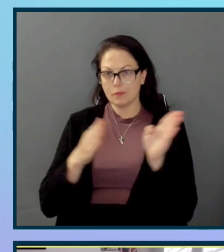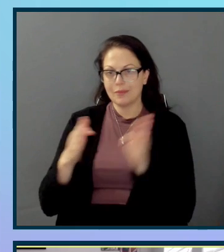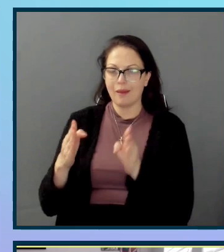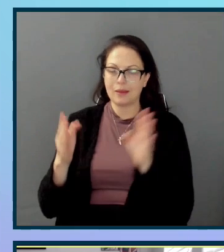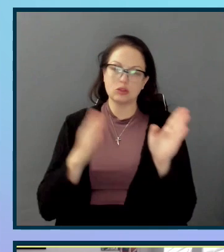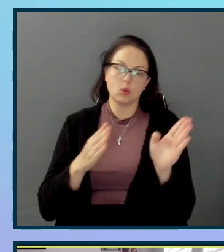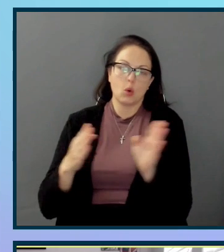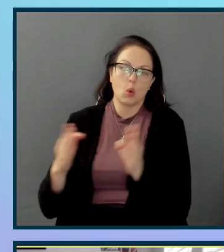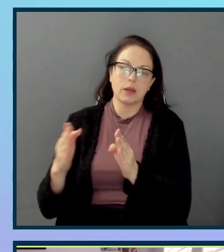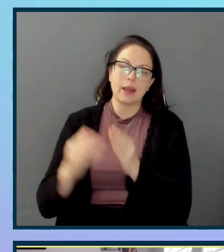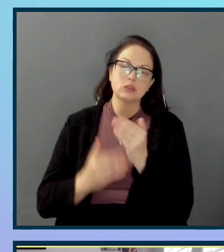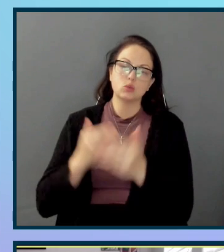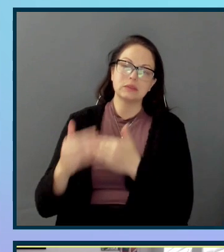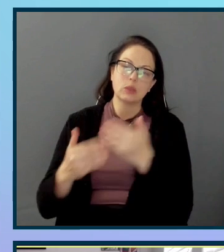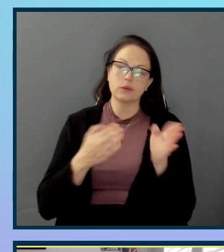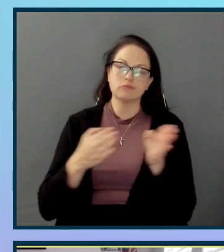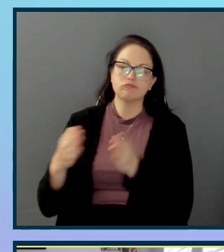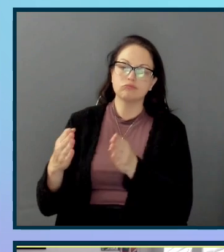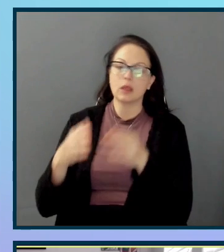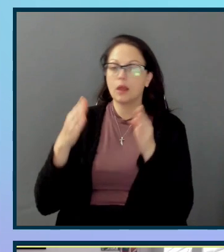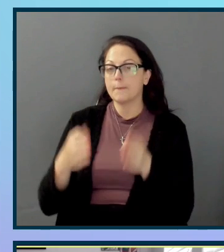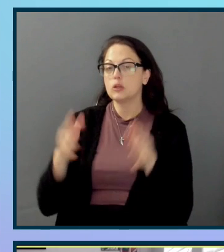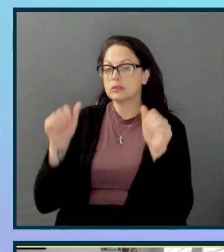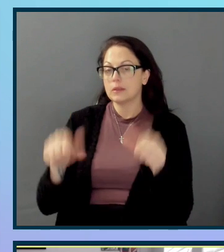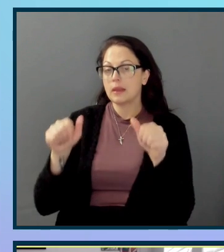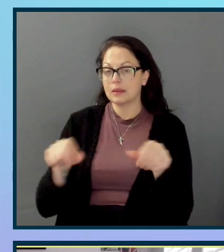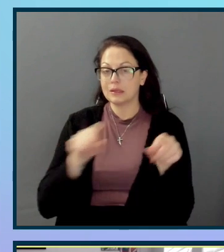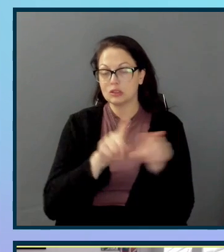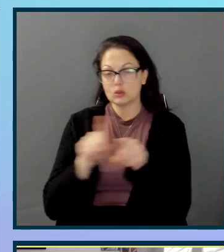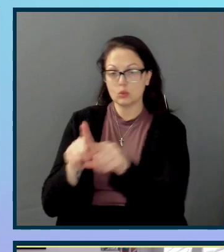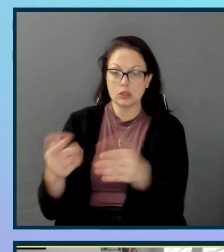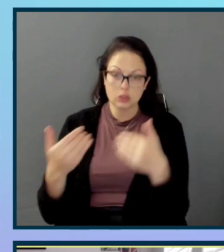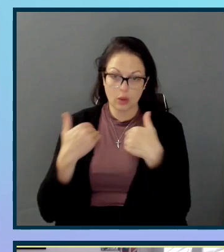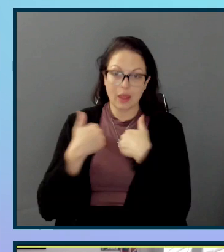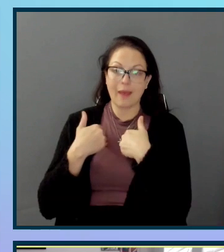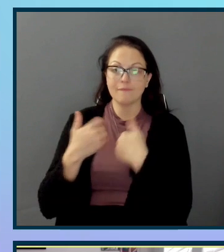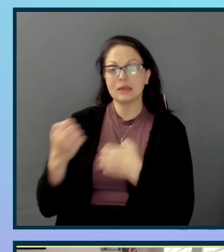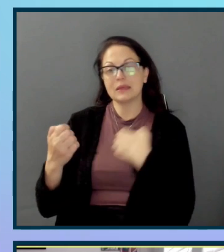to sequence an individual's ability to also sort of have the emotional sort of control